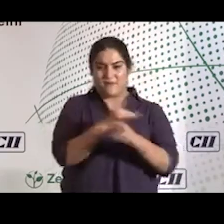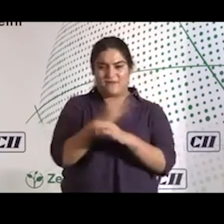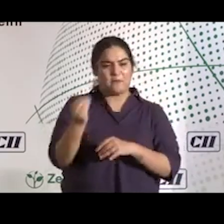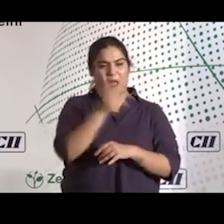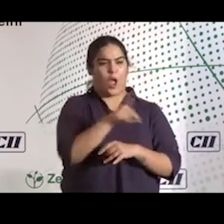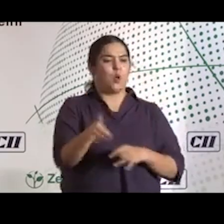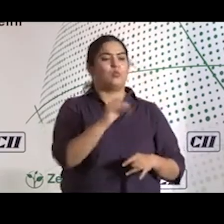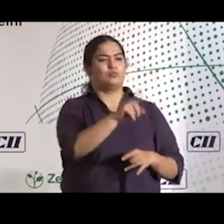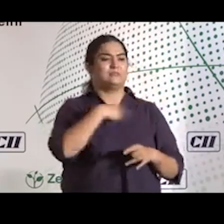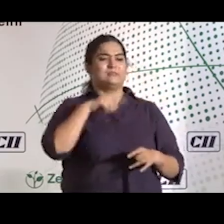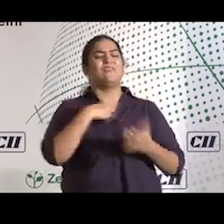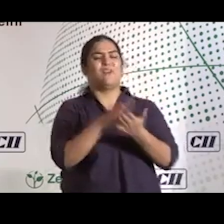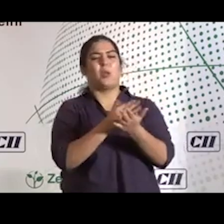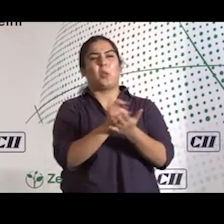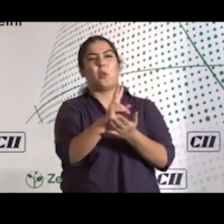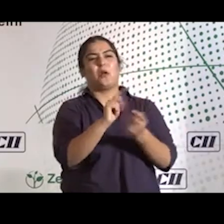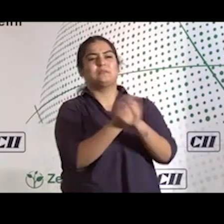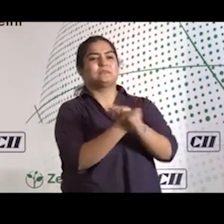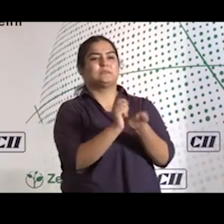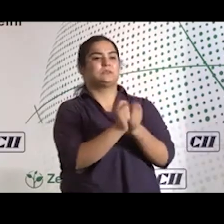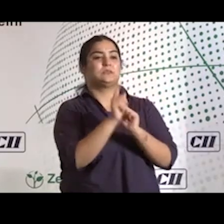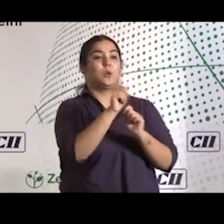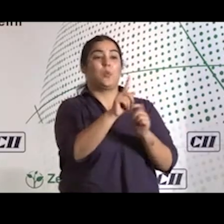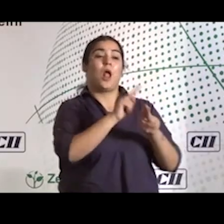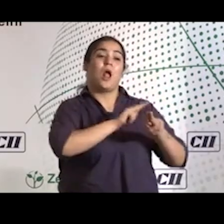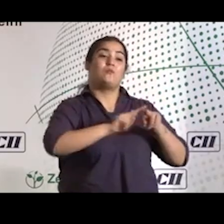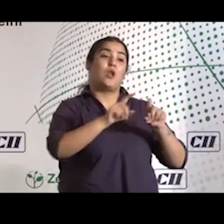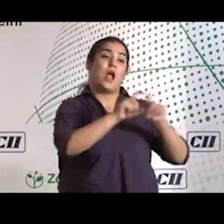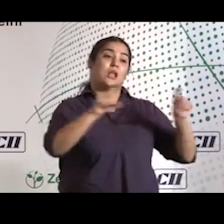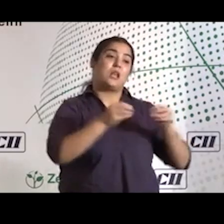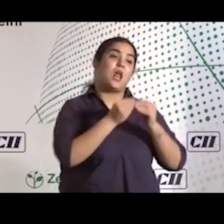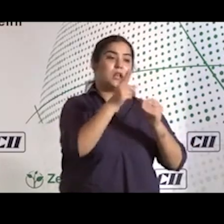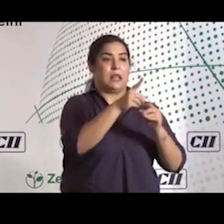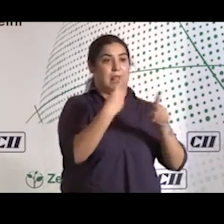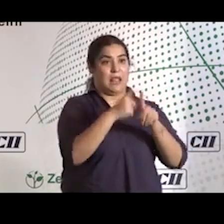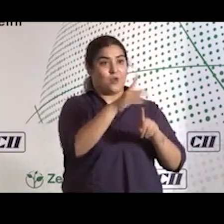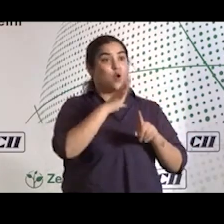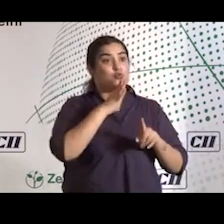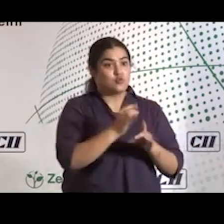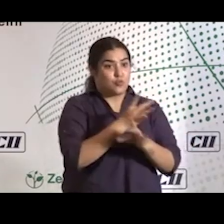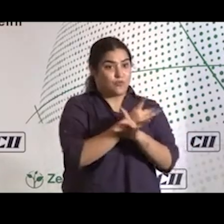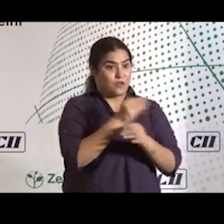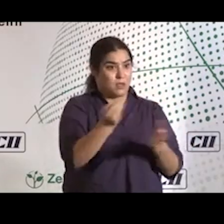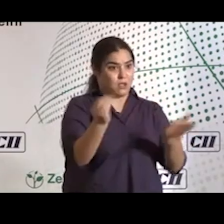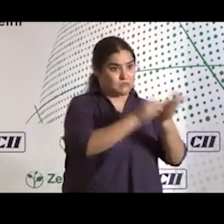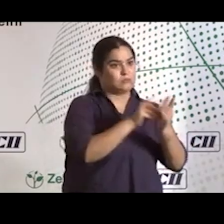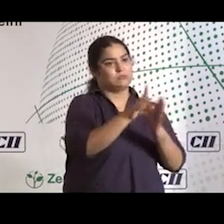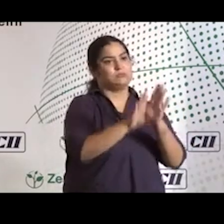because it will really, really have the startups. Wonderful insight,